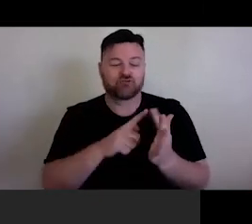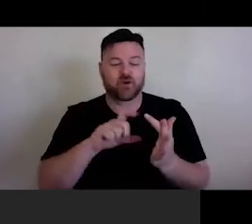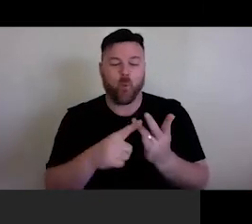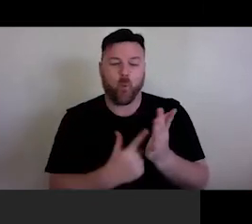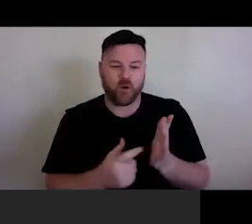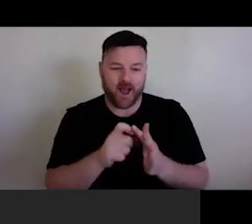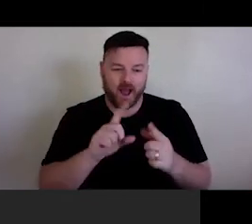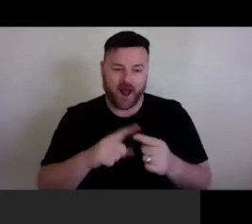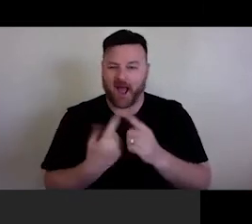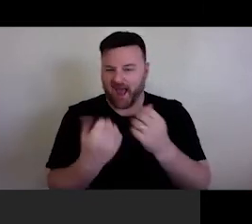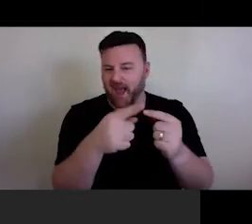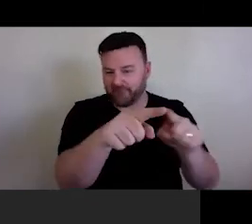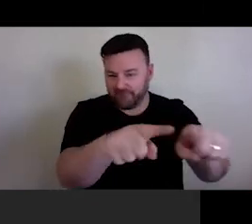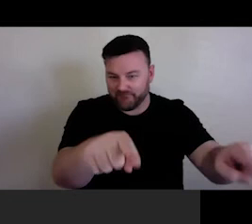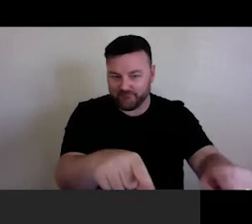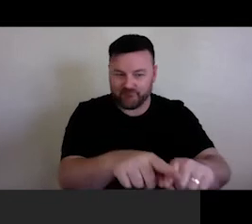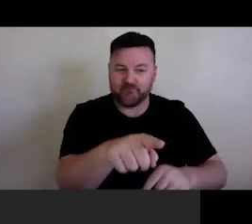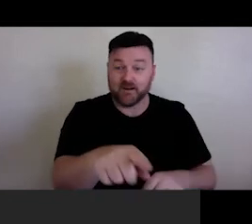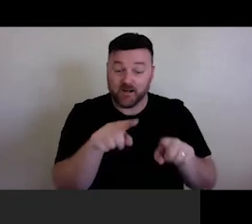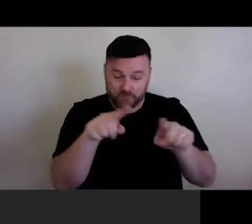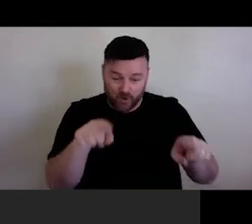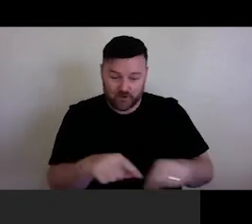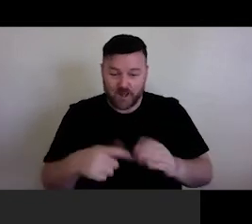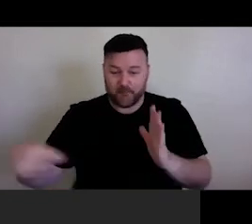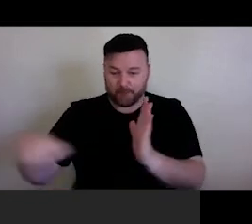the screen there. A little box that lets you plug your camera directly